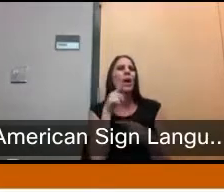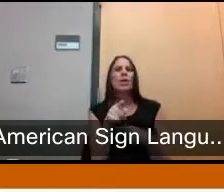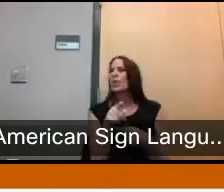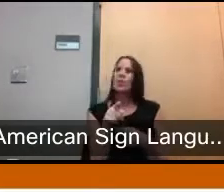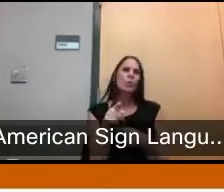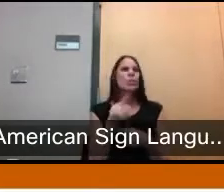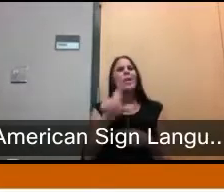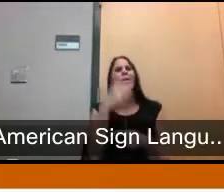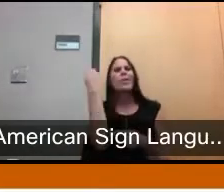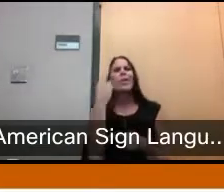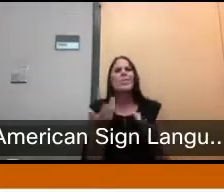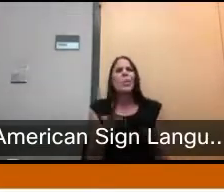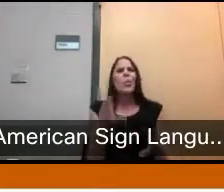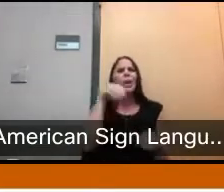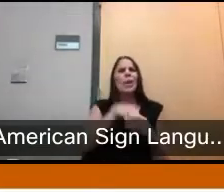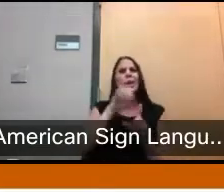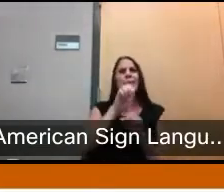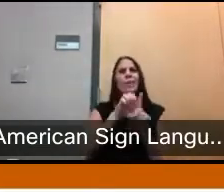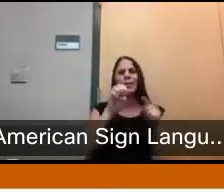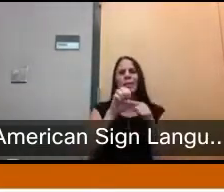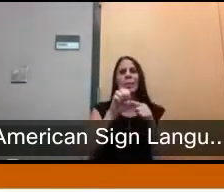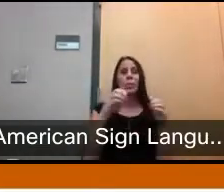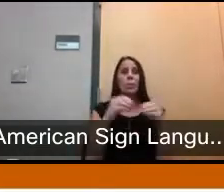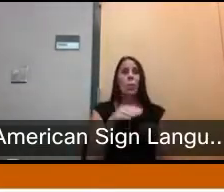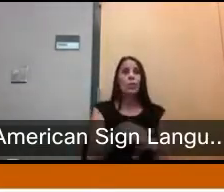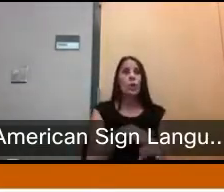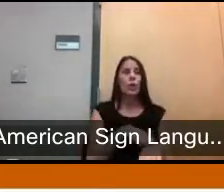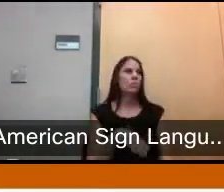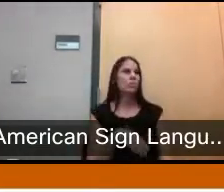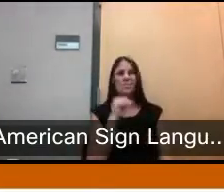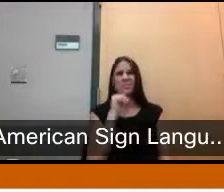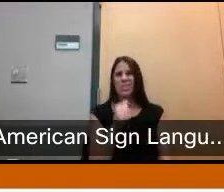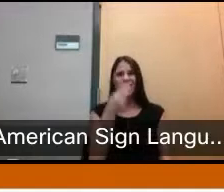It's slower, um, it's like, not always fun to be in an elevator on campus with a bunch